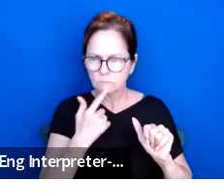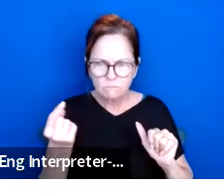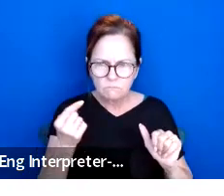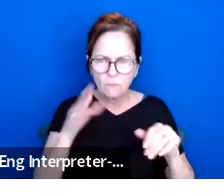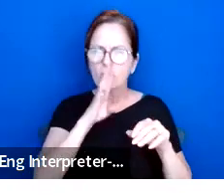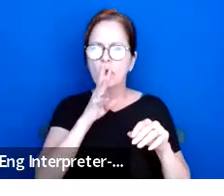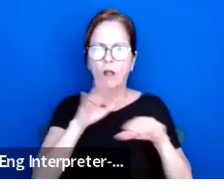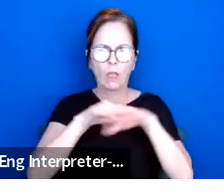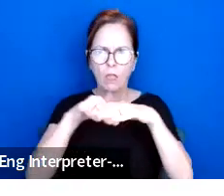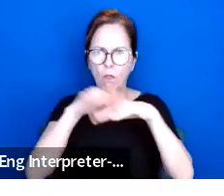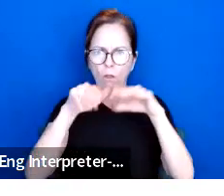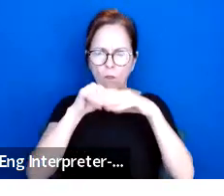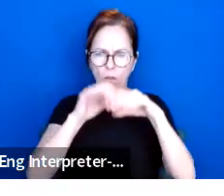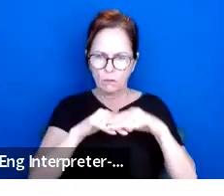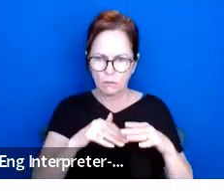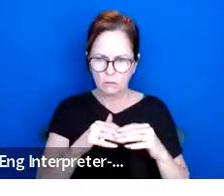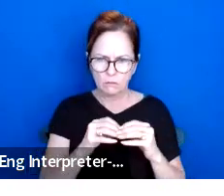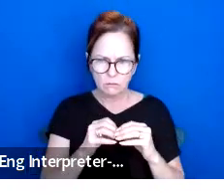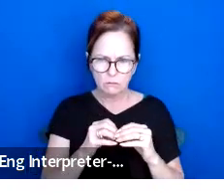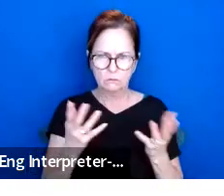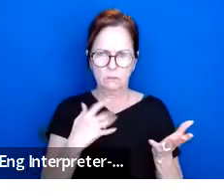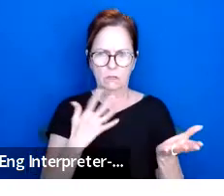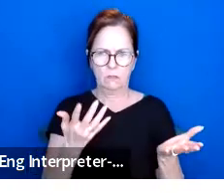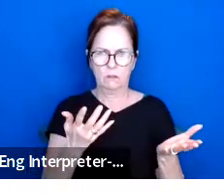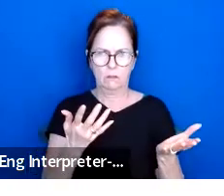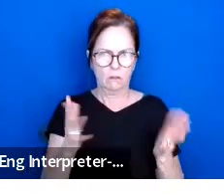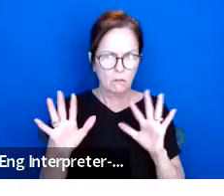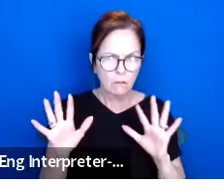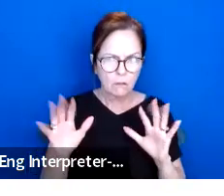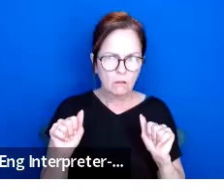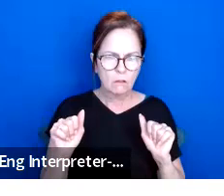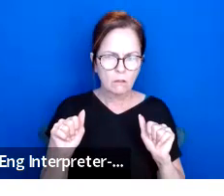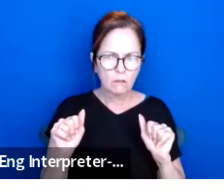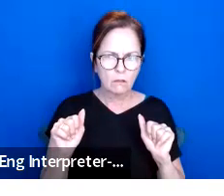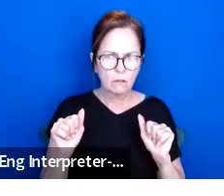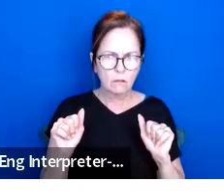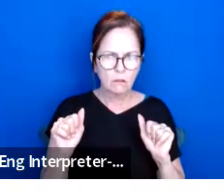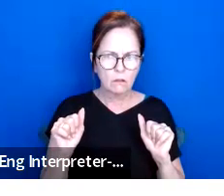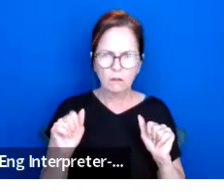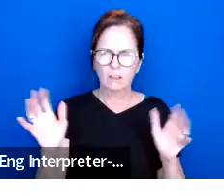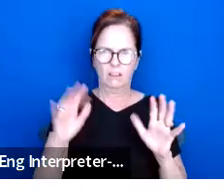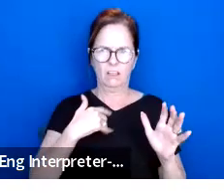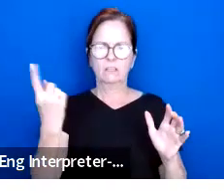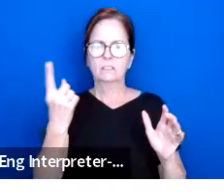Yeah. I mean a meeting right now. So Zoom Meeting. Well, you're talking. Okay. Put down right here. Okay.